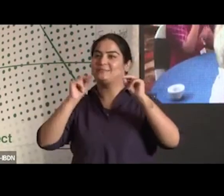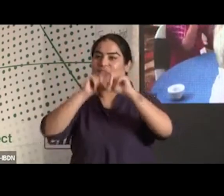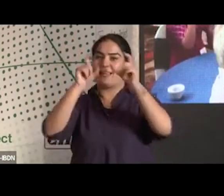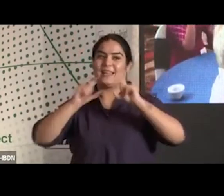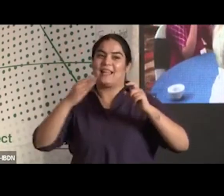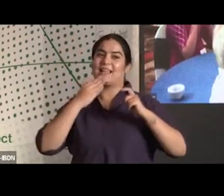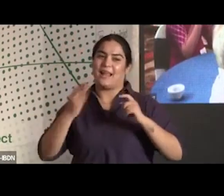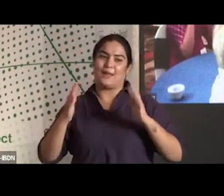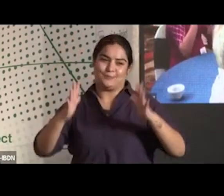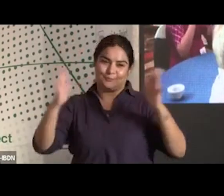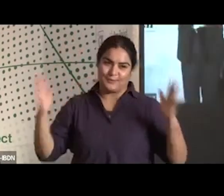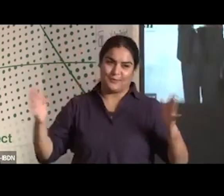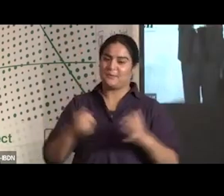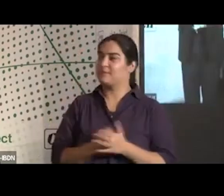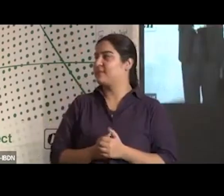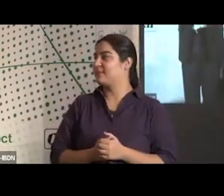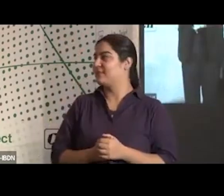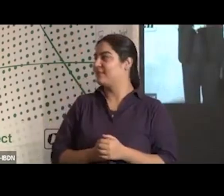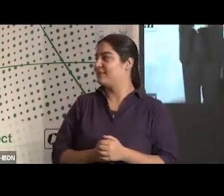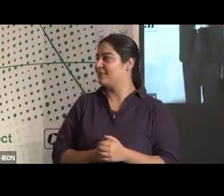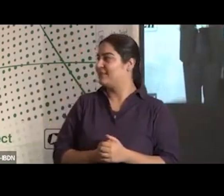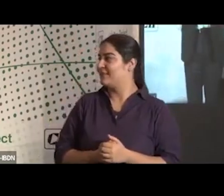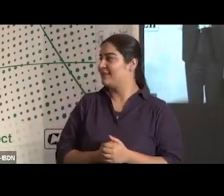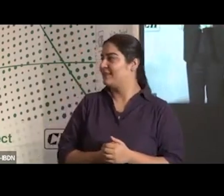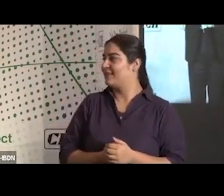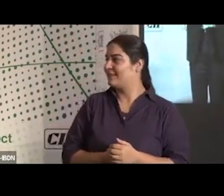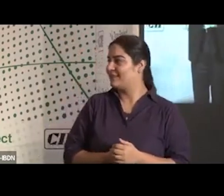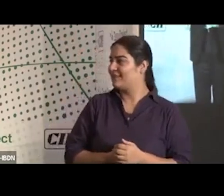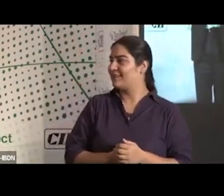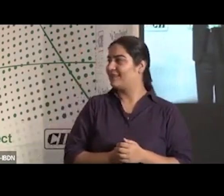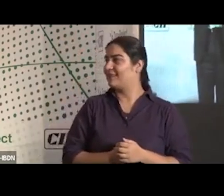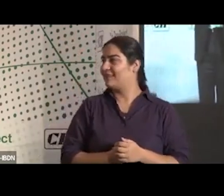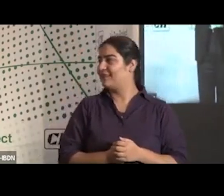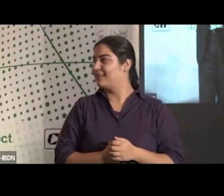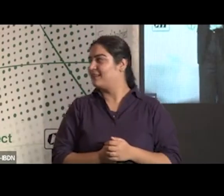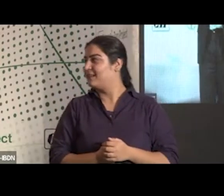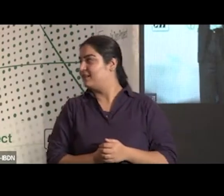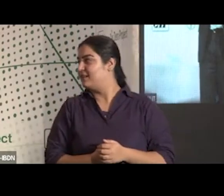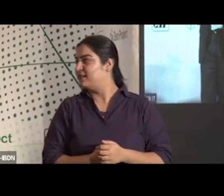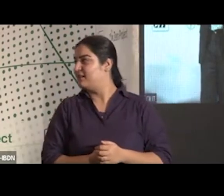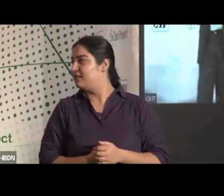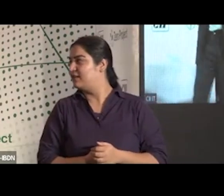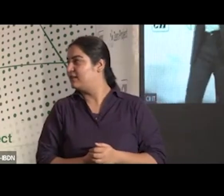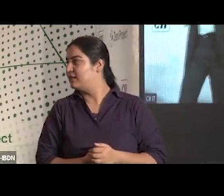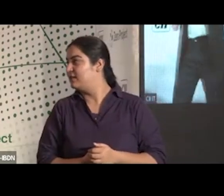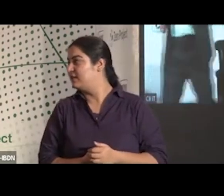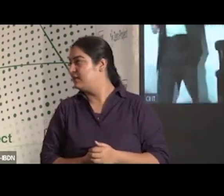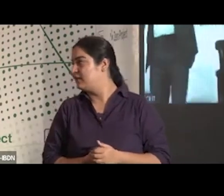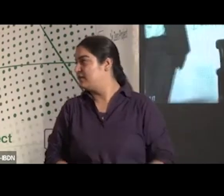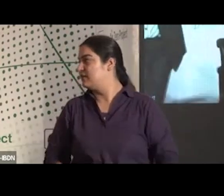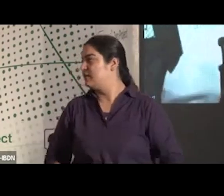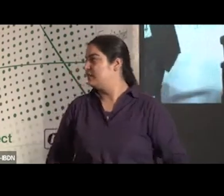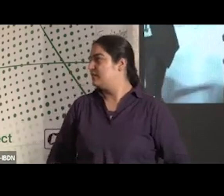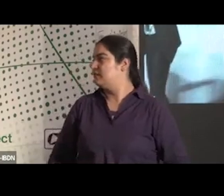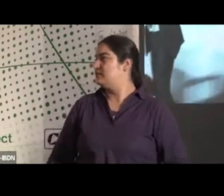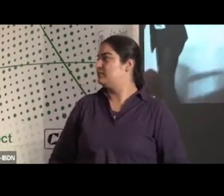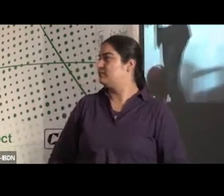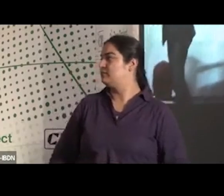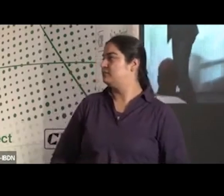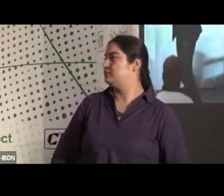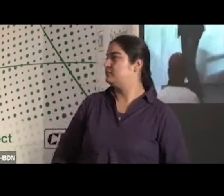Definitely equal applause. Thank you.